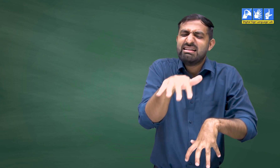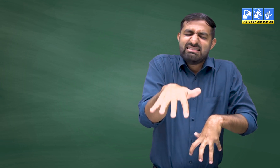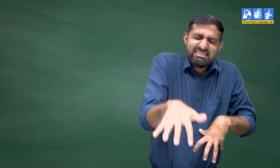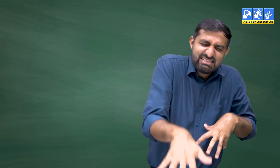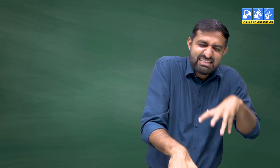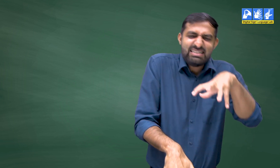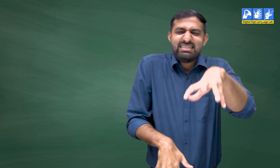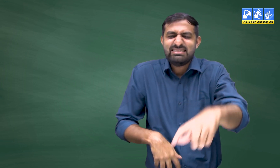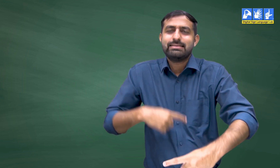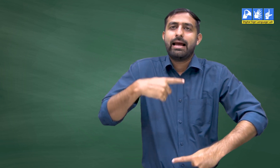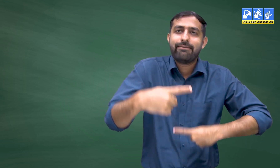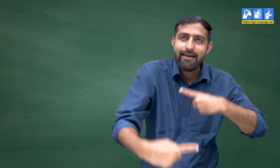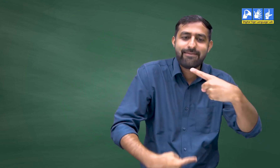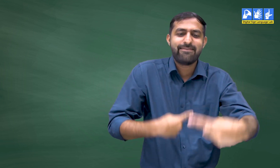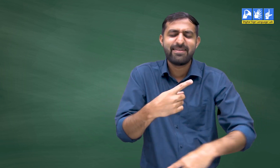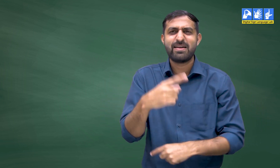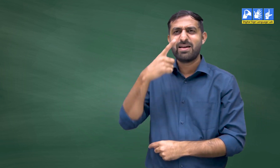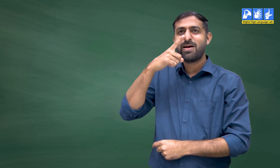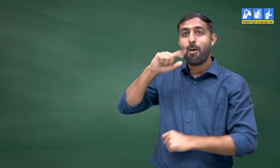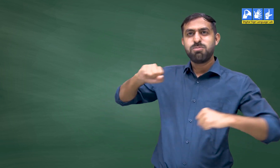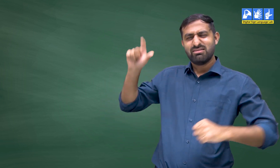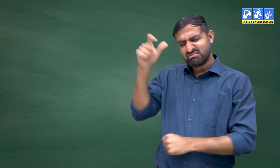other dogs playing around Tricki decided to move.